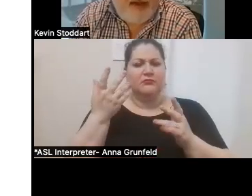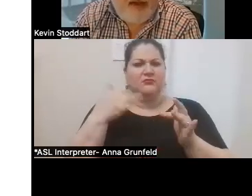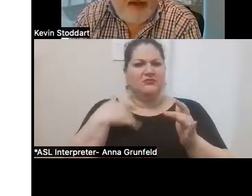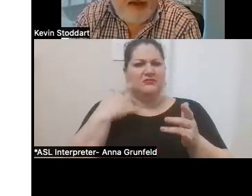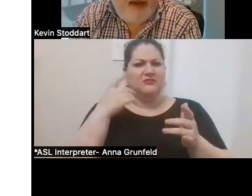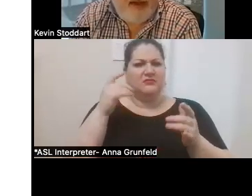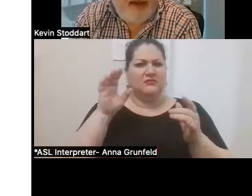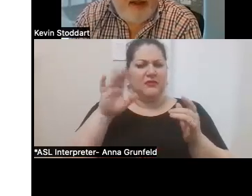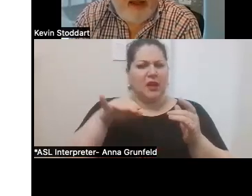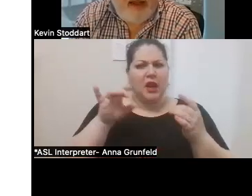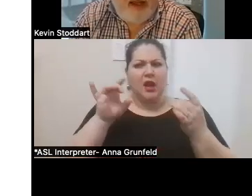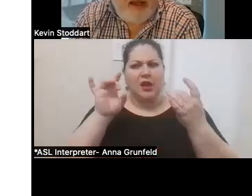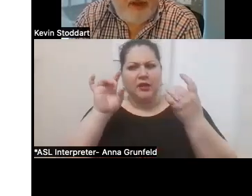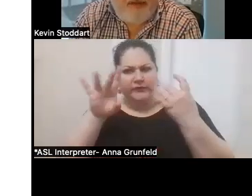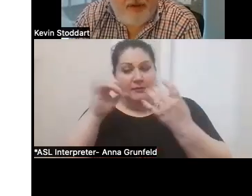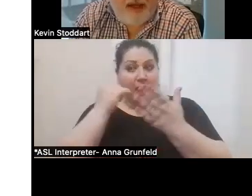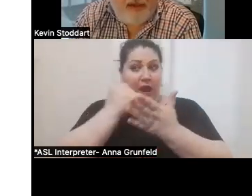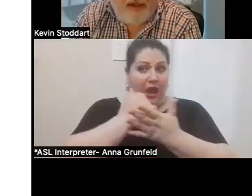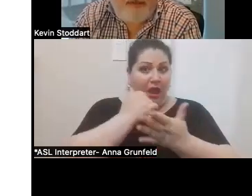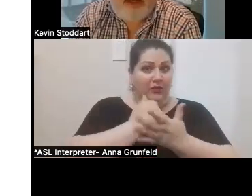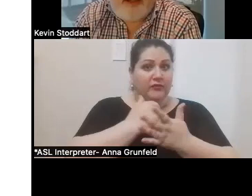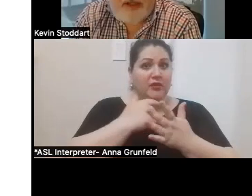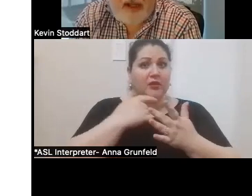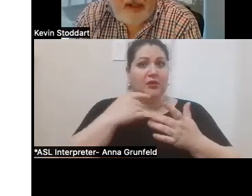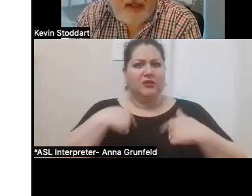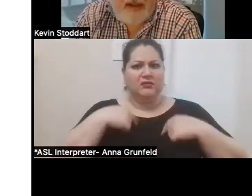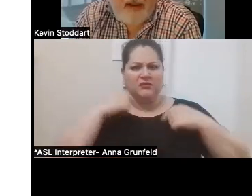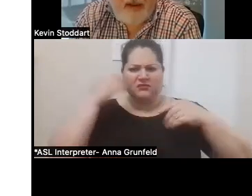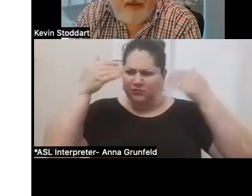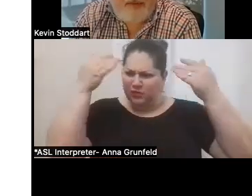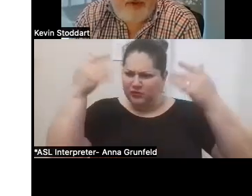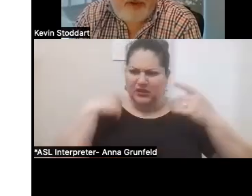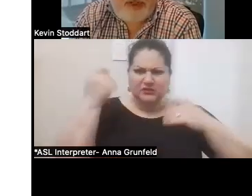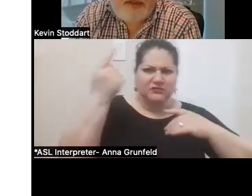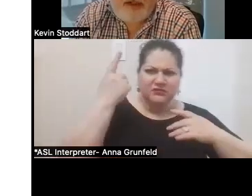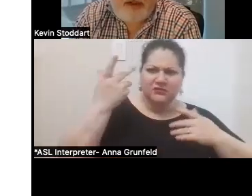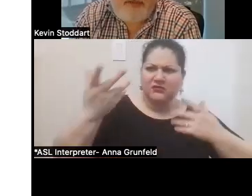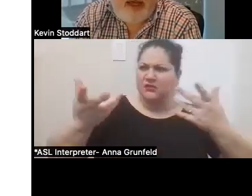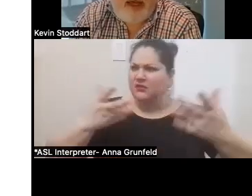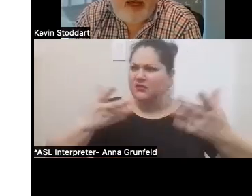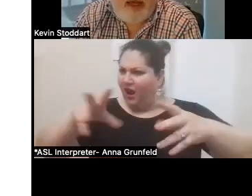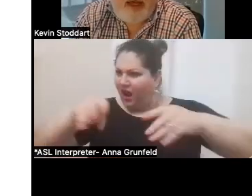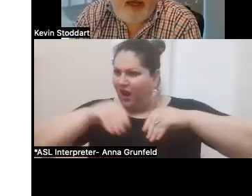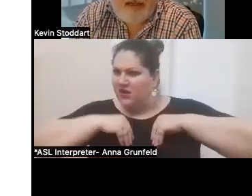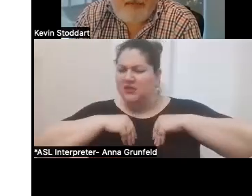and the effect of anxiety on the processing of that feedback.